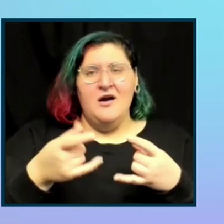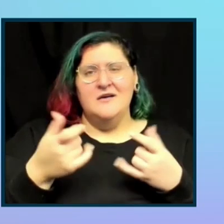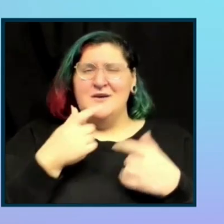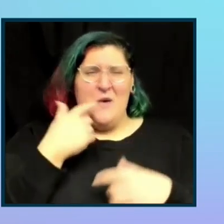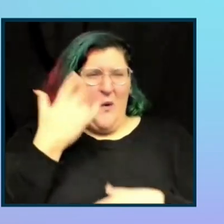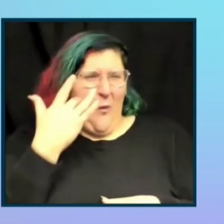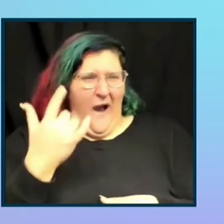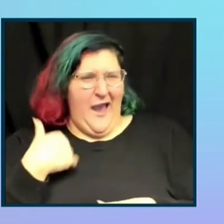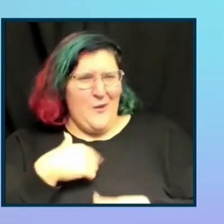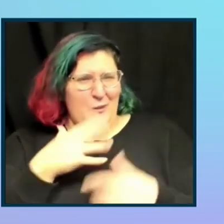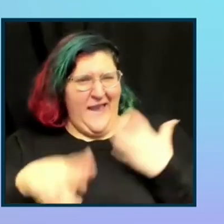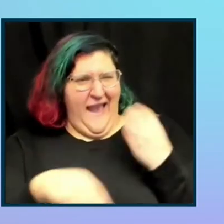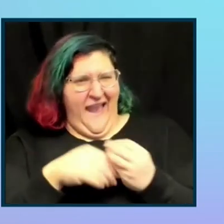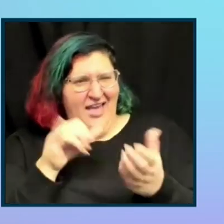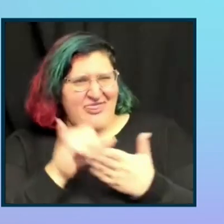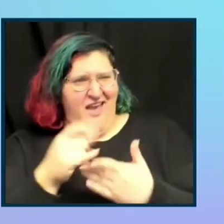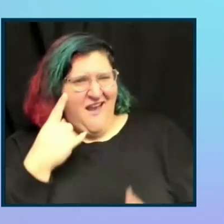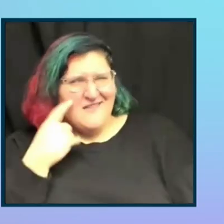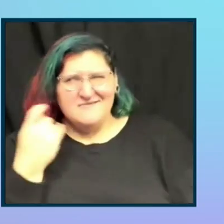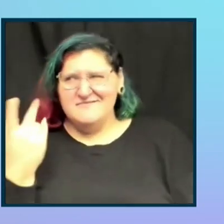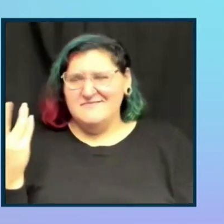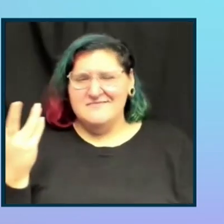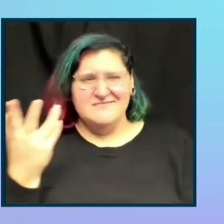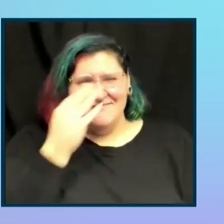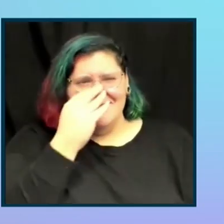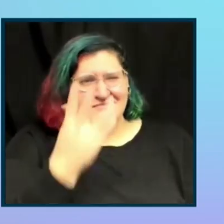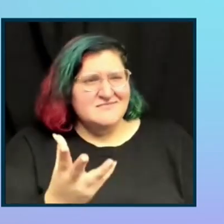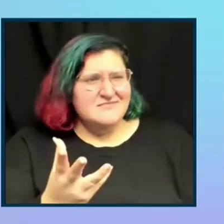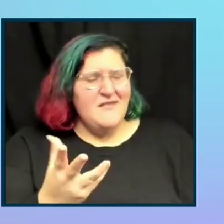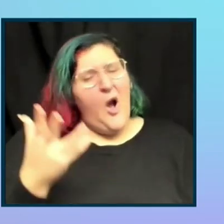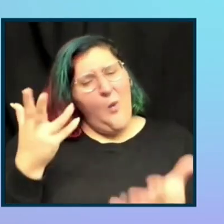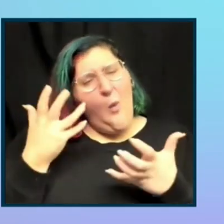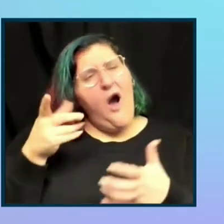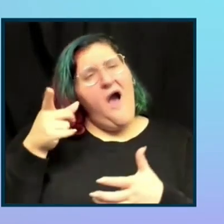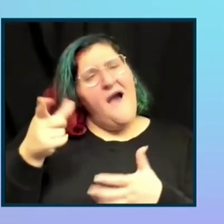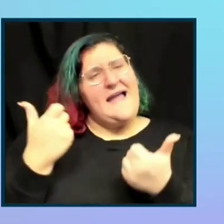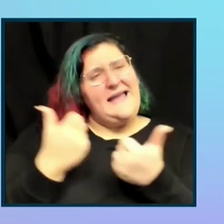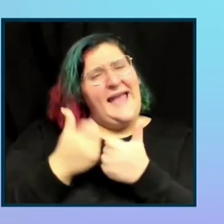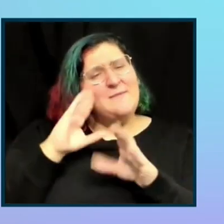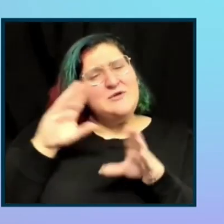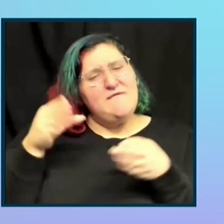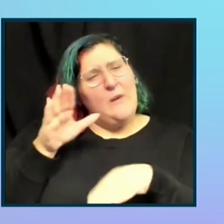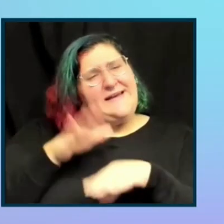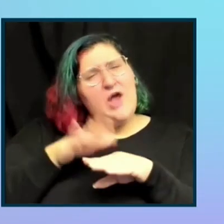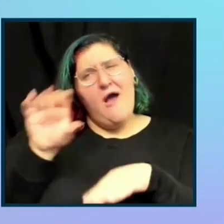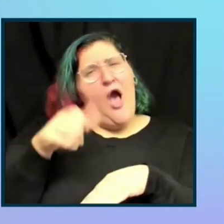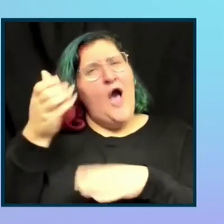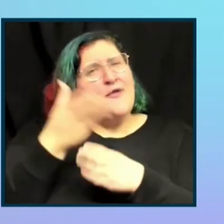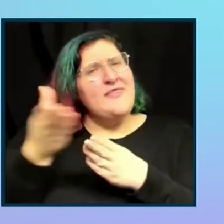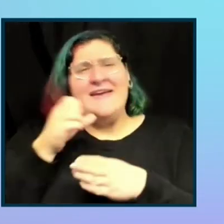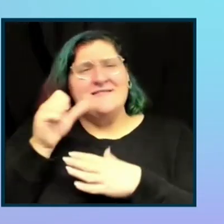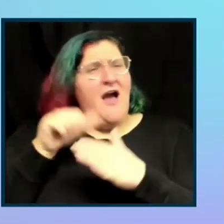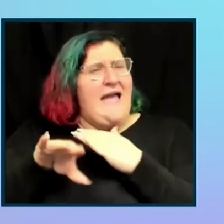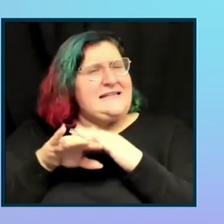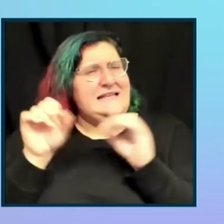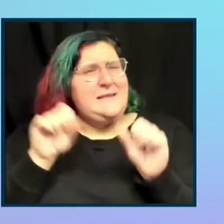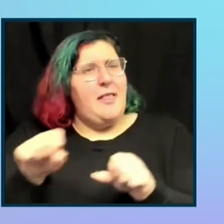And they want Rare to focus on other content that isn't accessibility, which is a real shame because